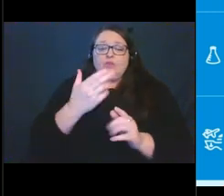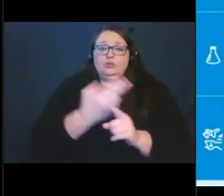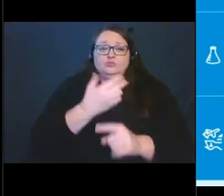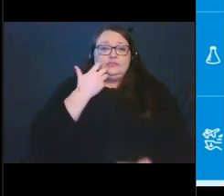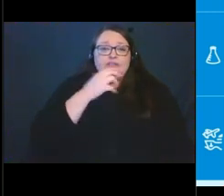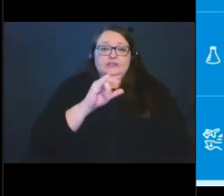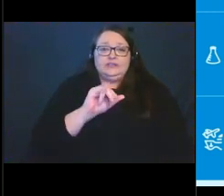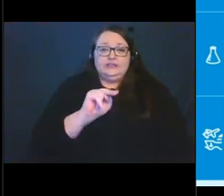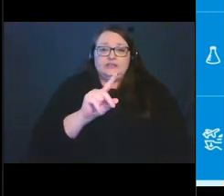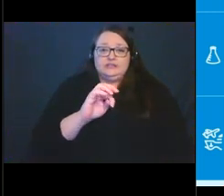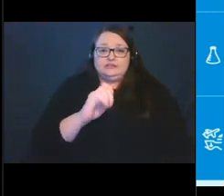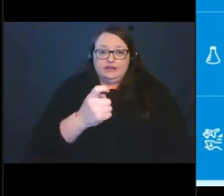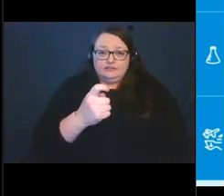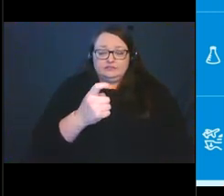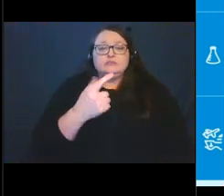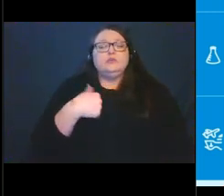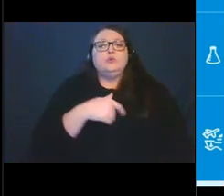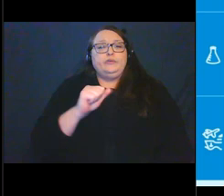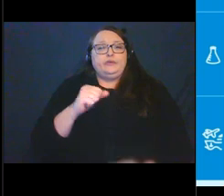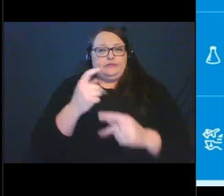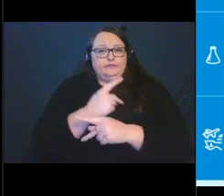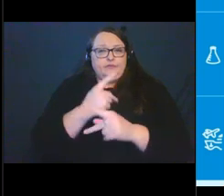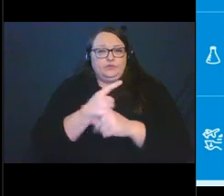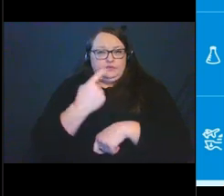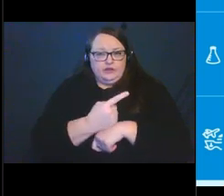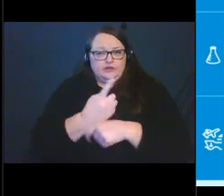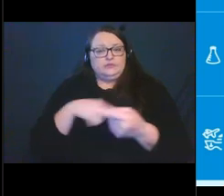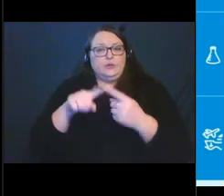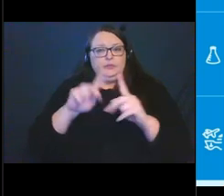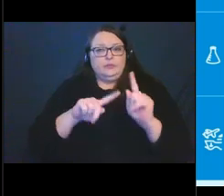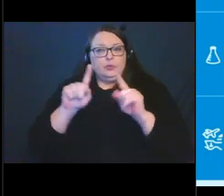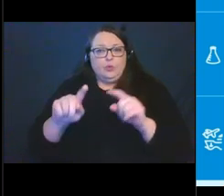to identify the days when many people were going to the emergency room for heat related